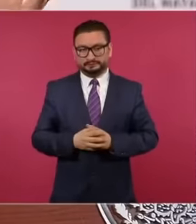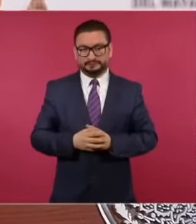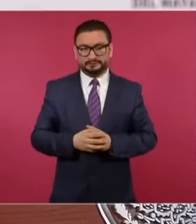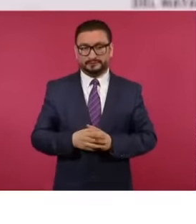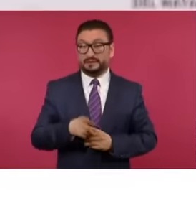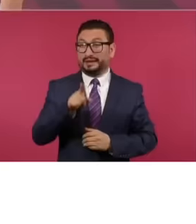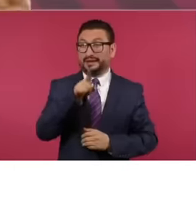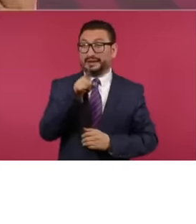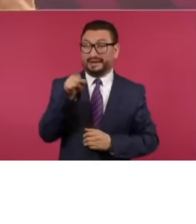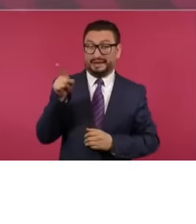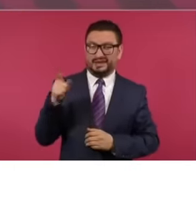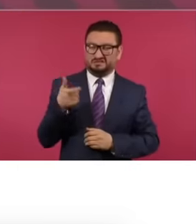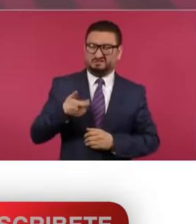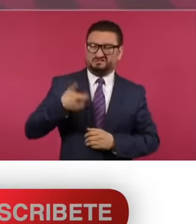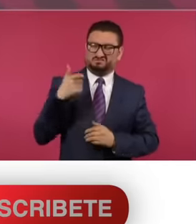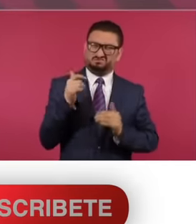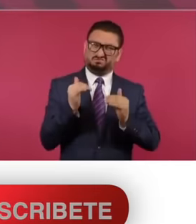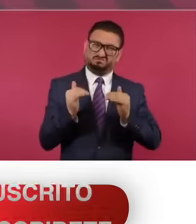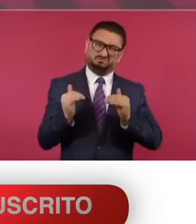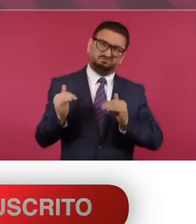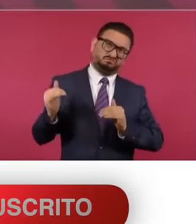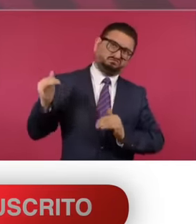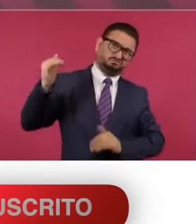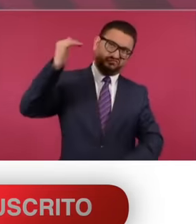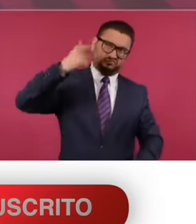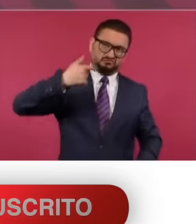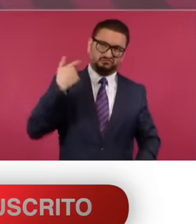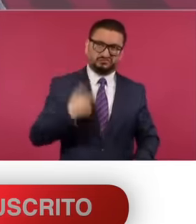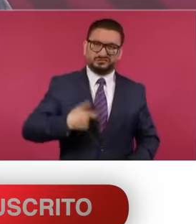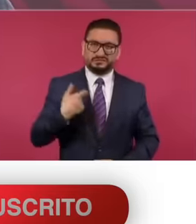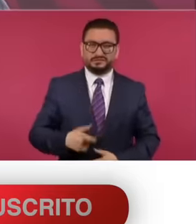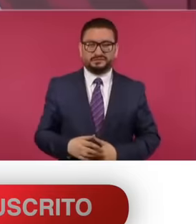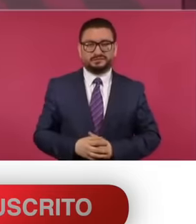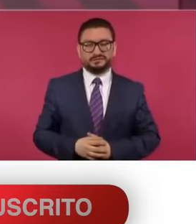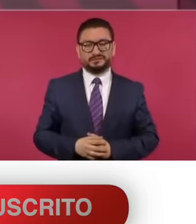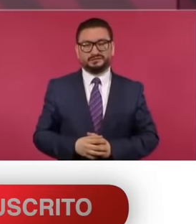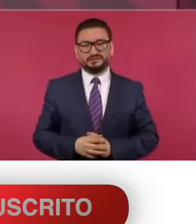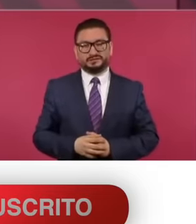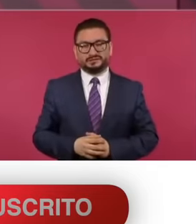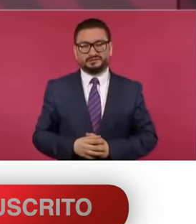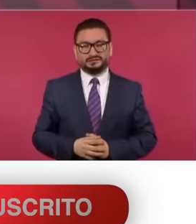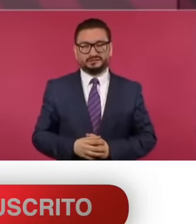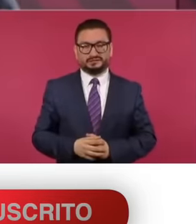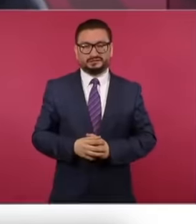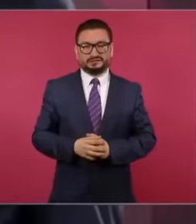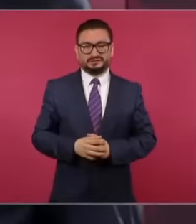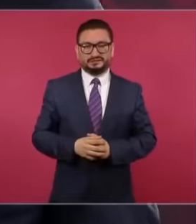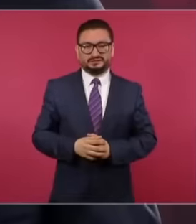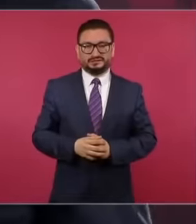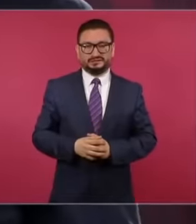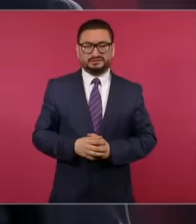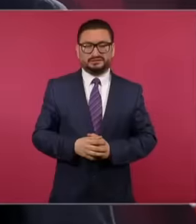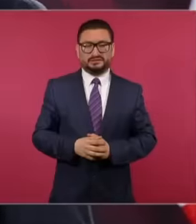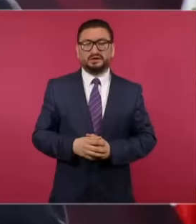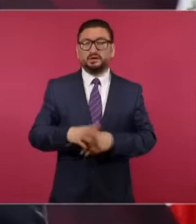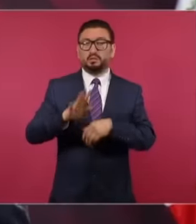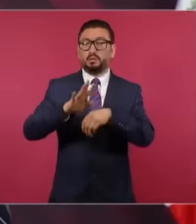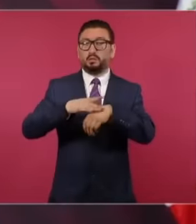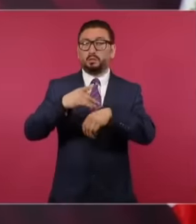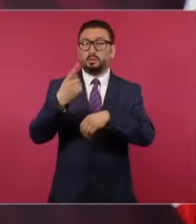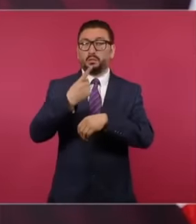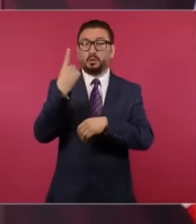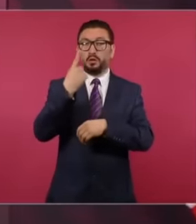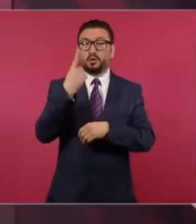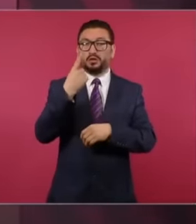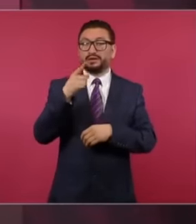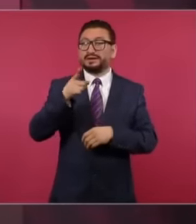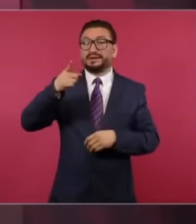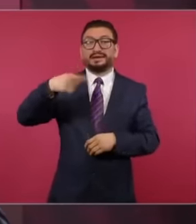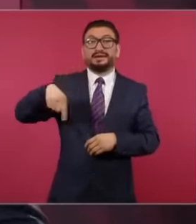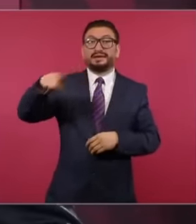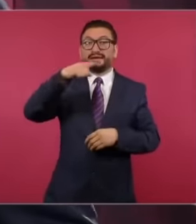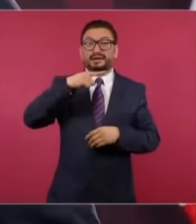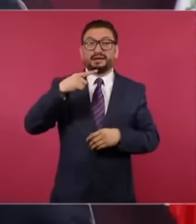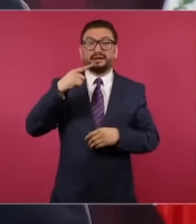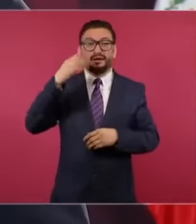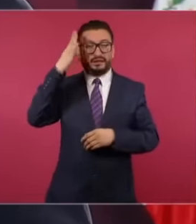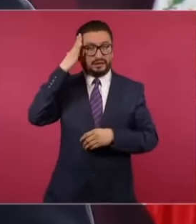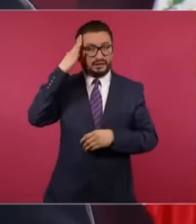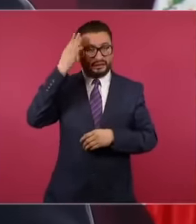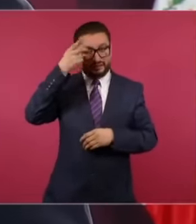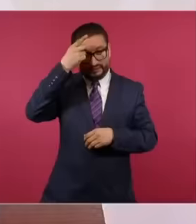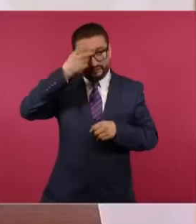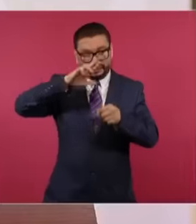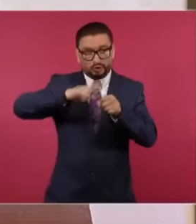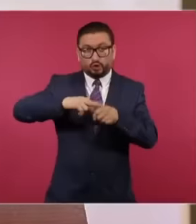scratched because nothing else matters to them, that is,